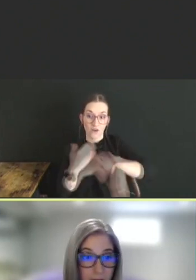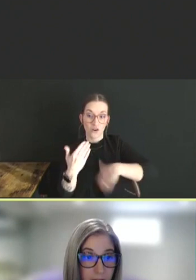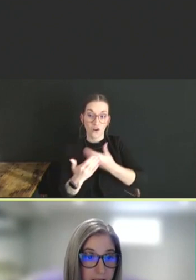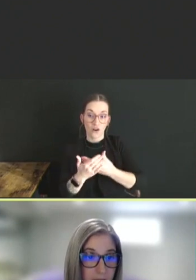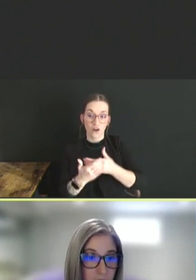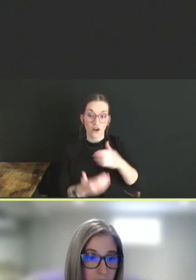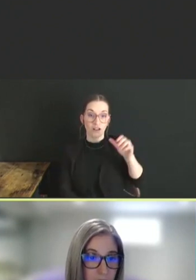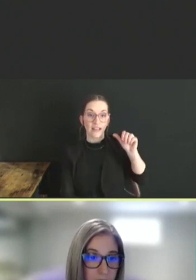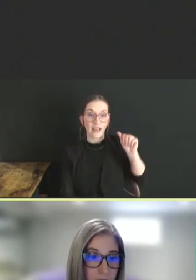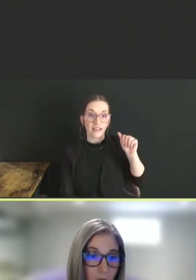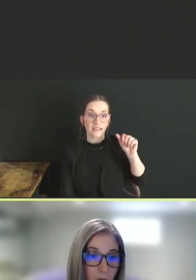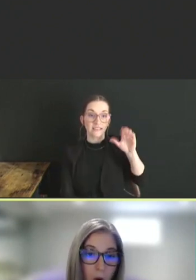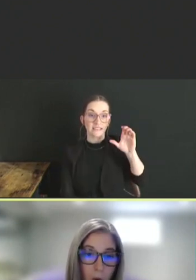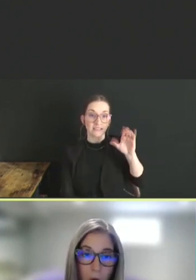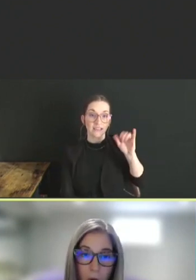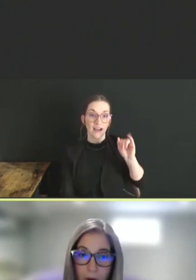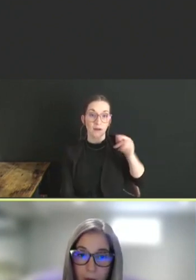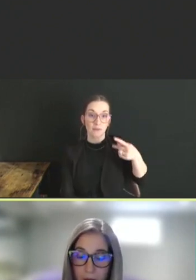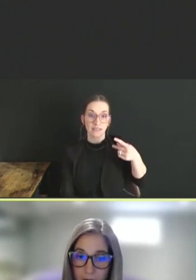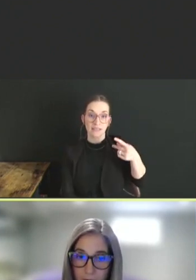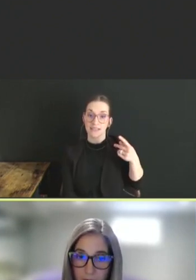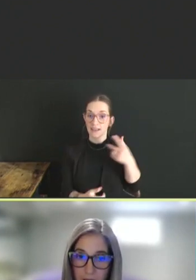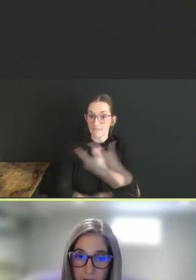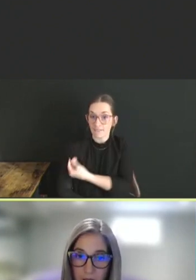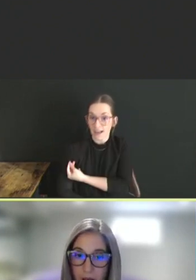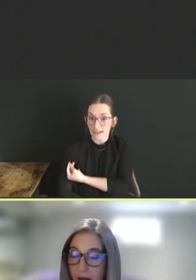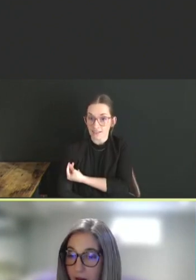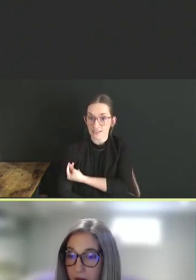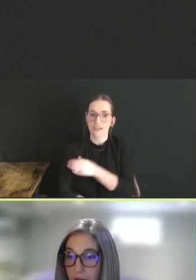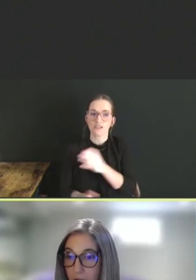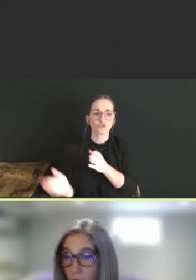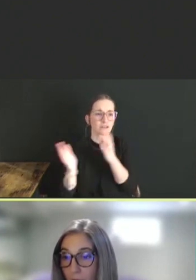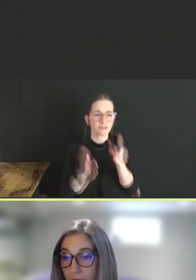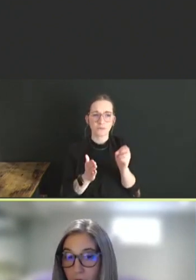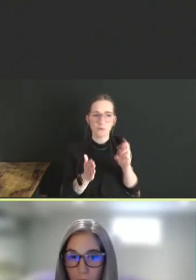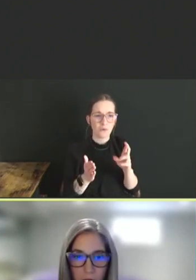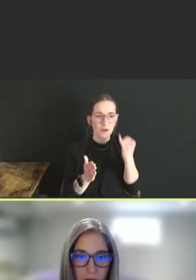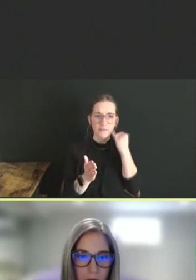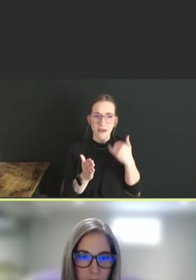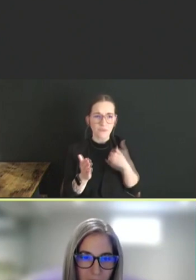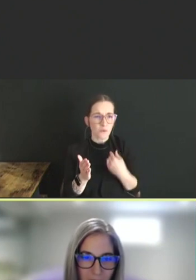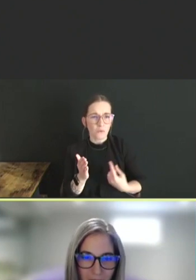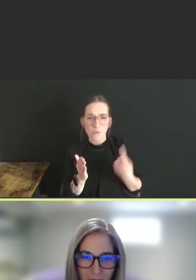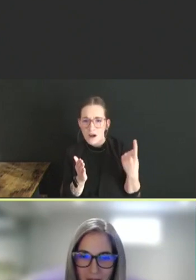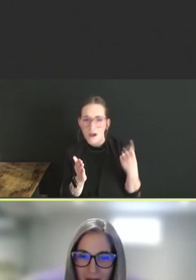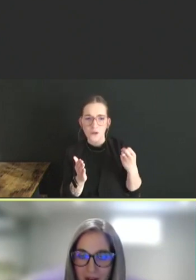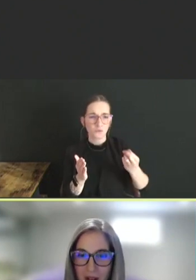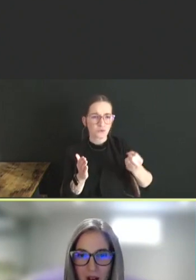vaccinations, or whether they have you know, one or two or otherwise.